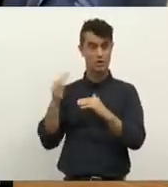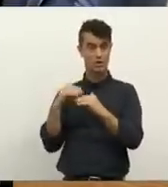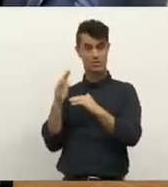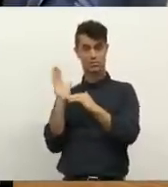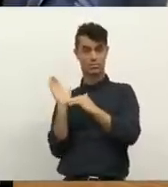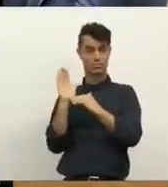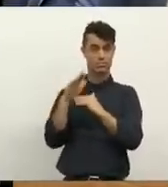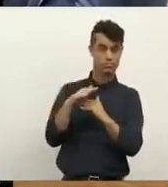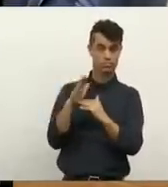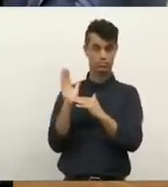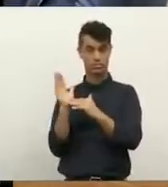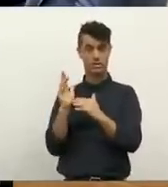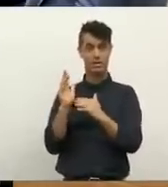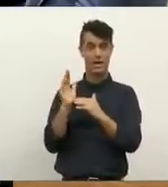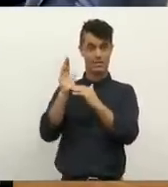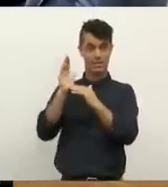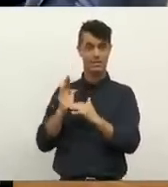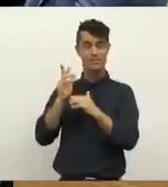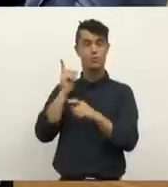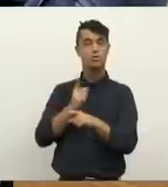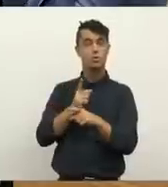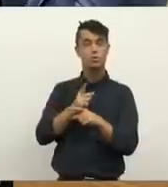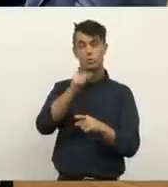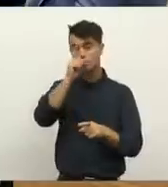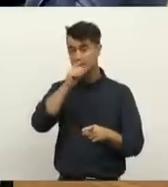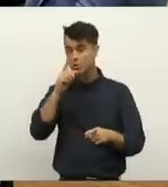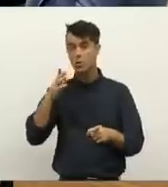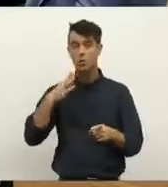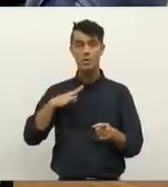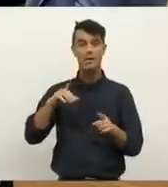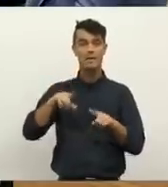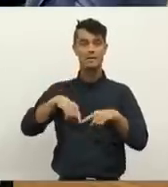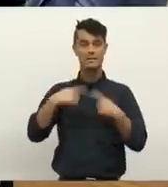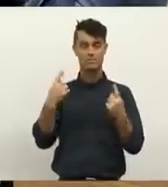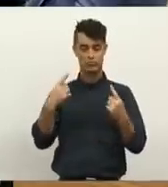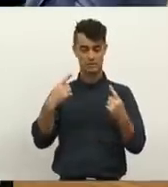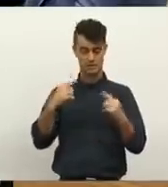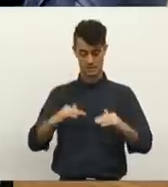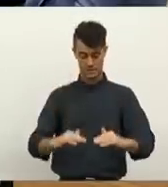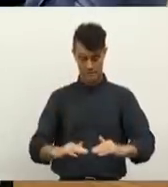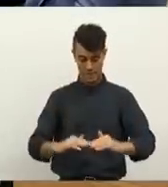so that, you know, if you're talking to people and you wanna be at a different level, you can be elevated,